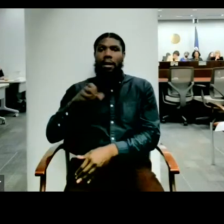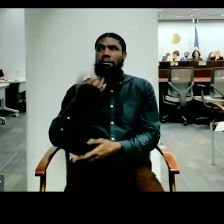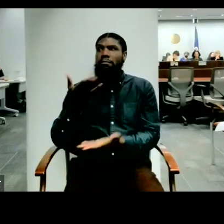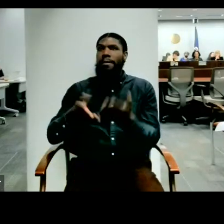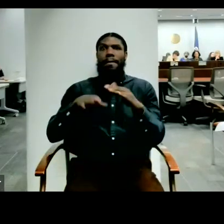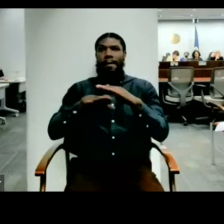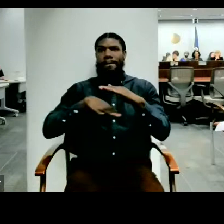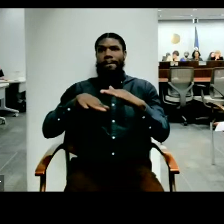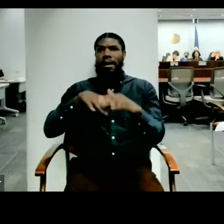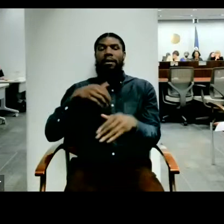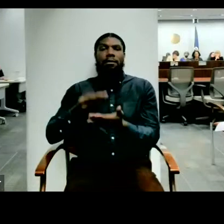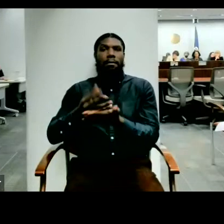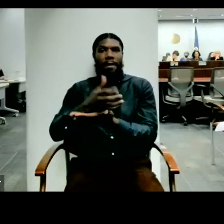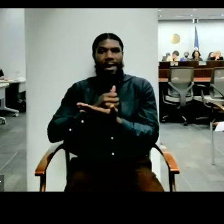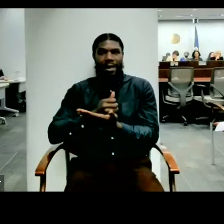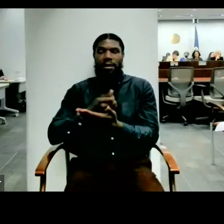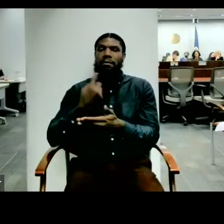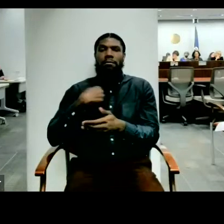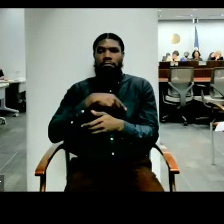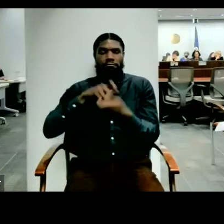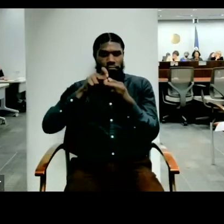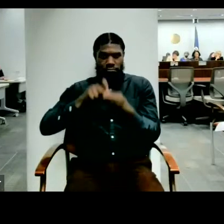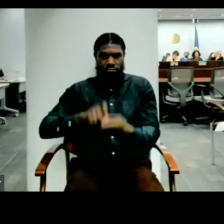we have detailed the reasons for that, not the W-2 earnings.